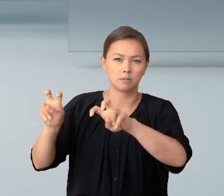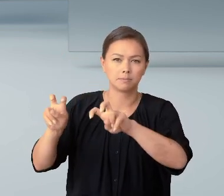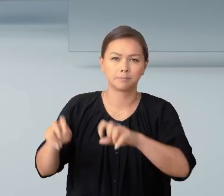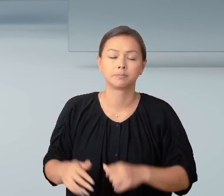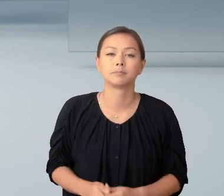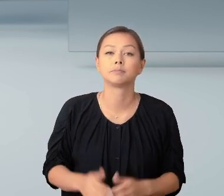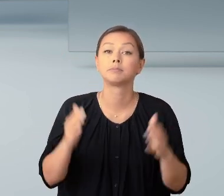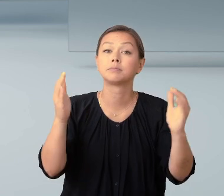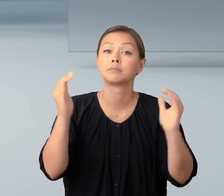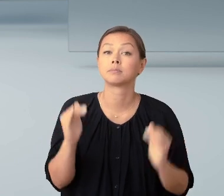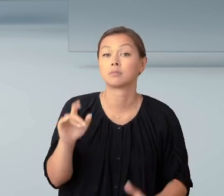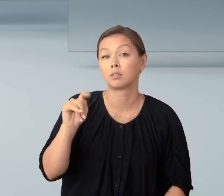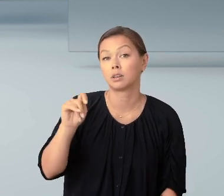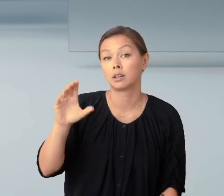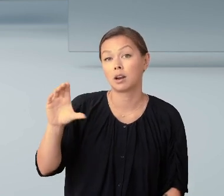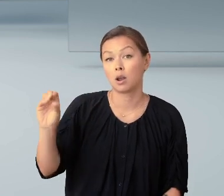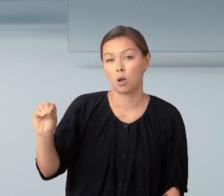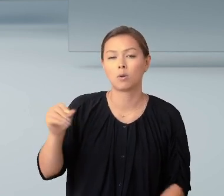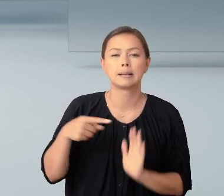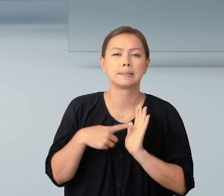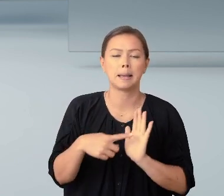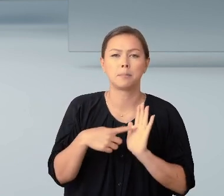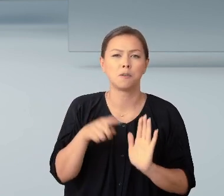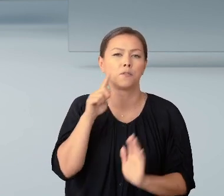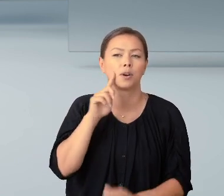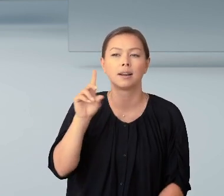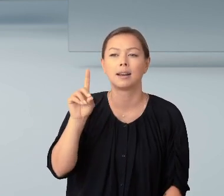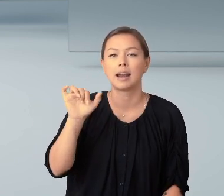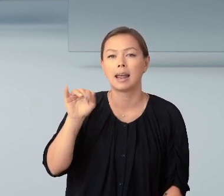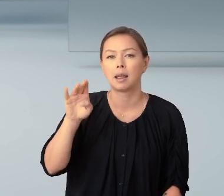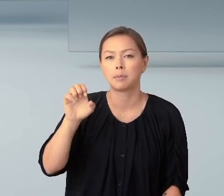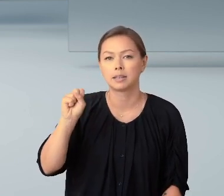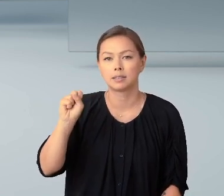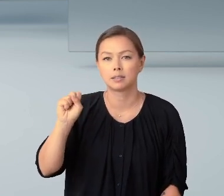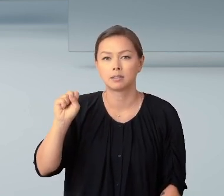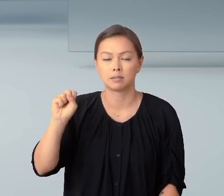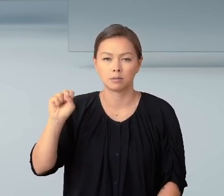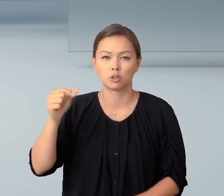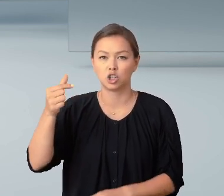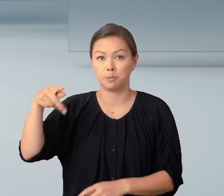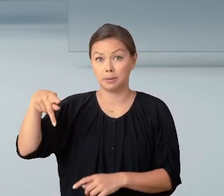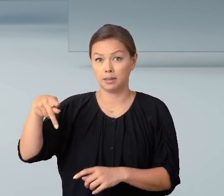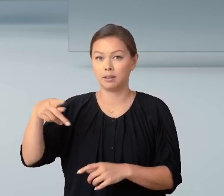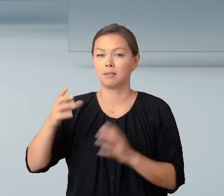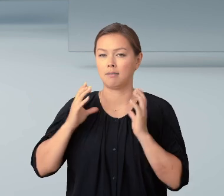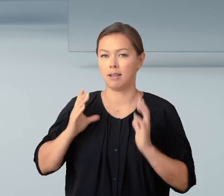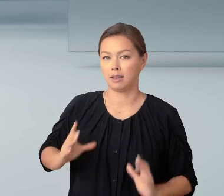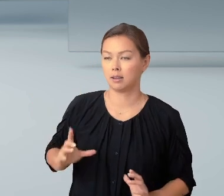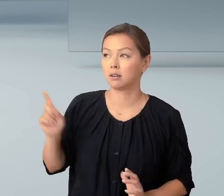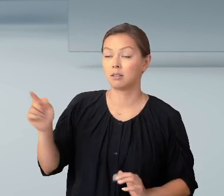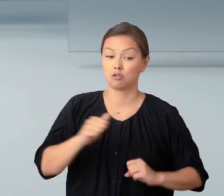This is a typical example for a Dynamics GP client. So again, we have to think about infrastructure, replacing that, and ongoing maintenance